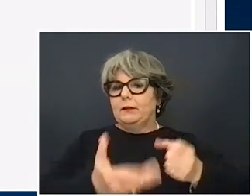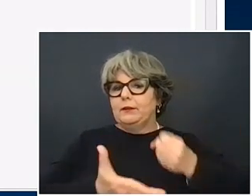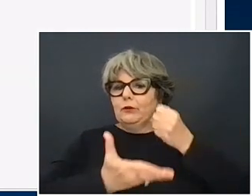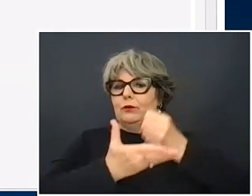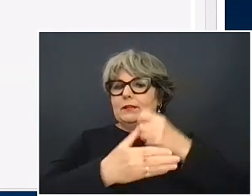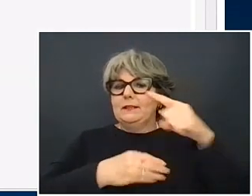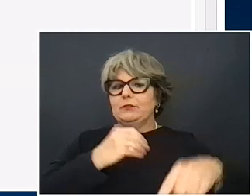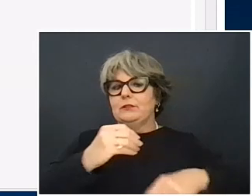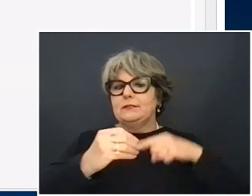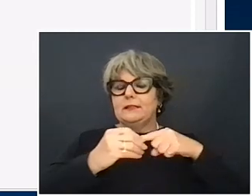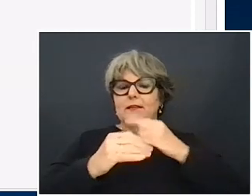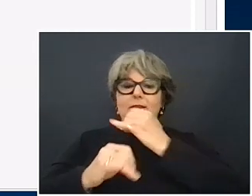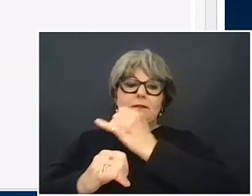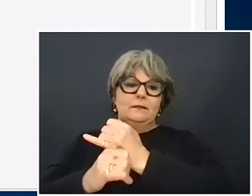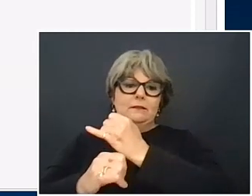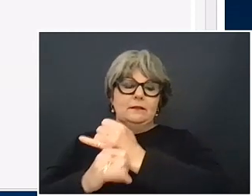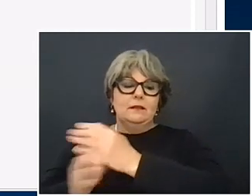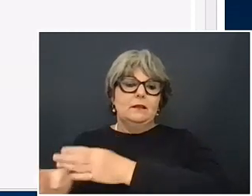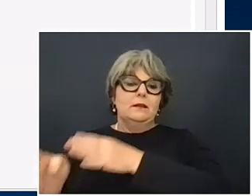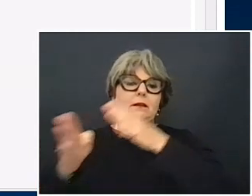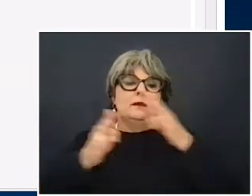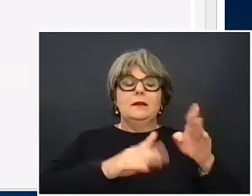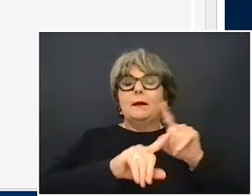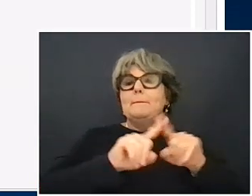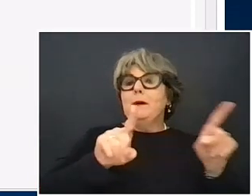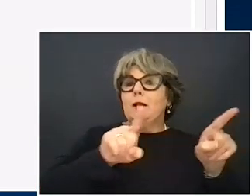but might be another way to look at what an appropriate complaint would be.